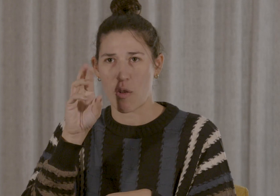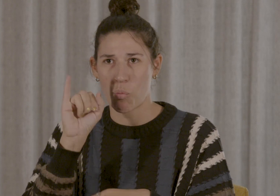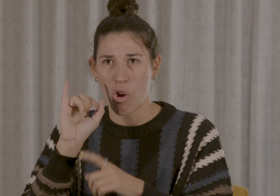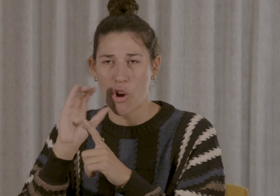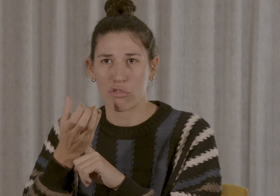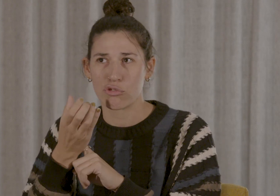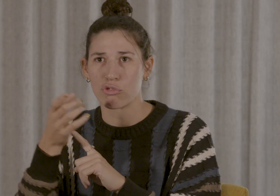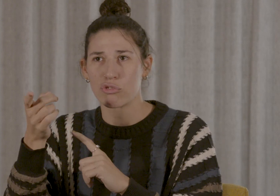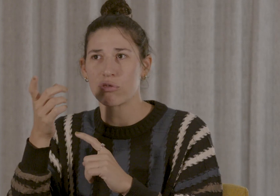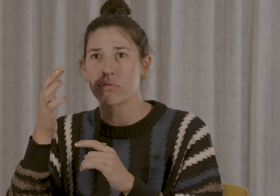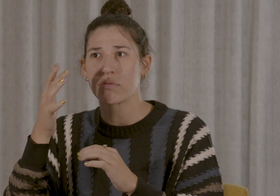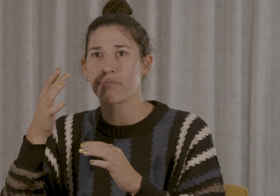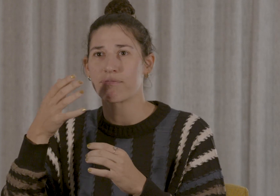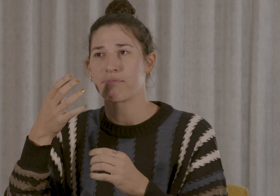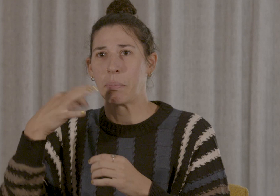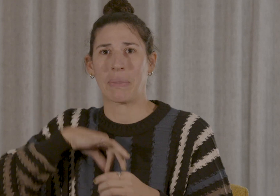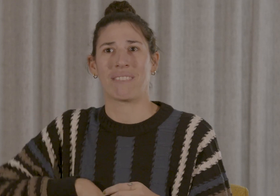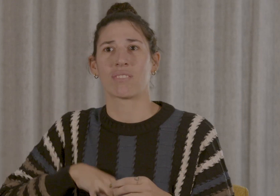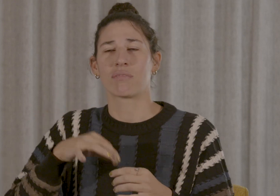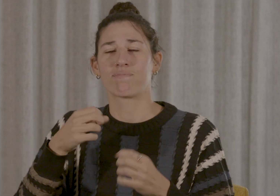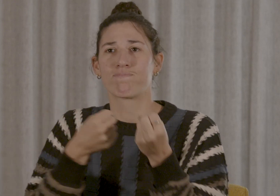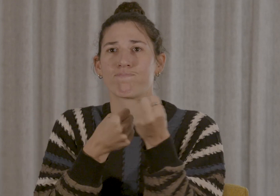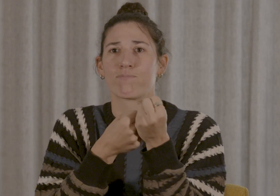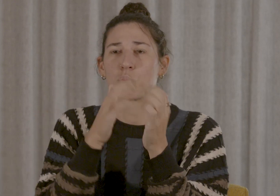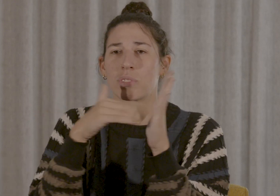and how Maori culture benefits and supports